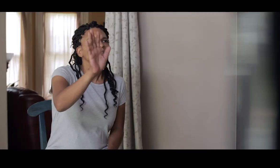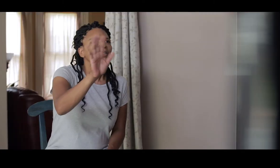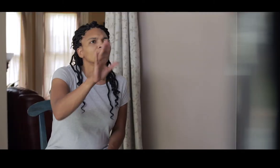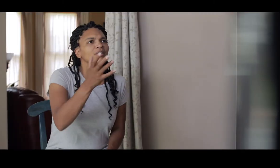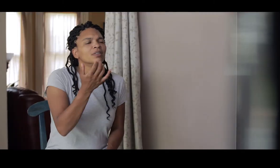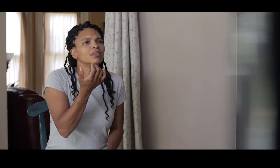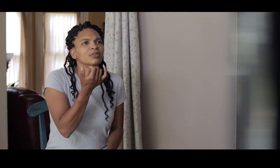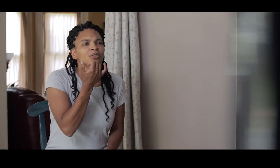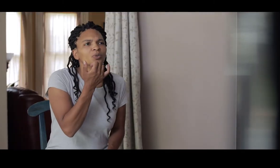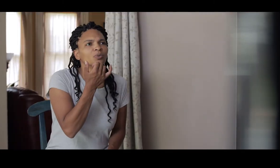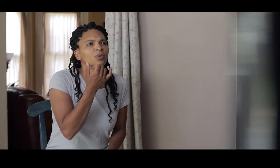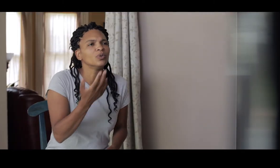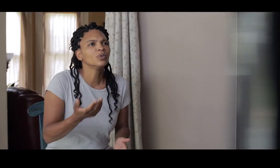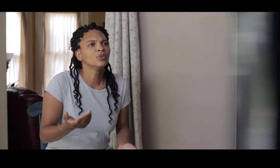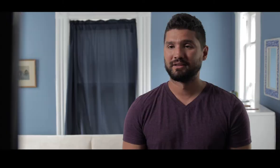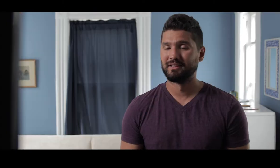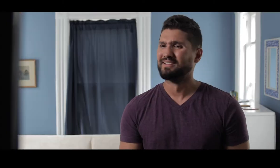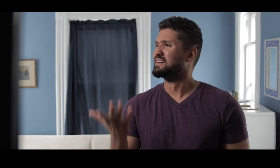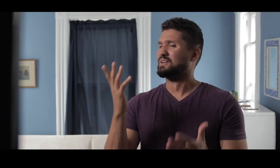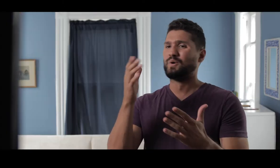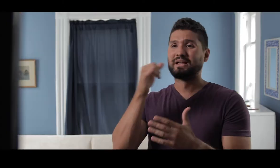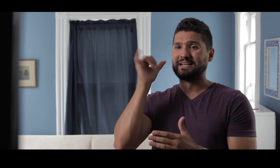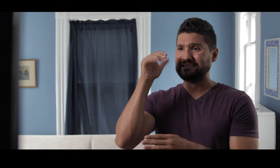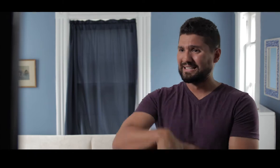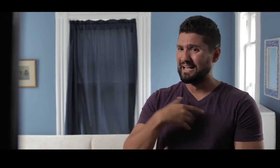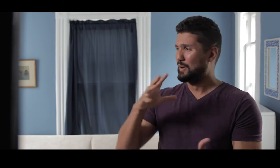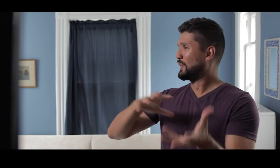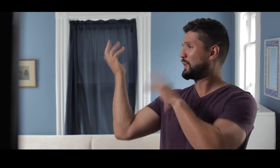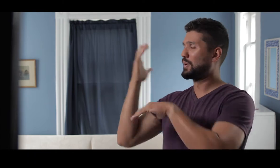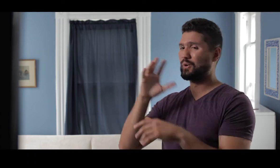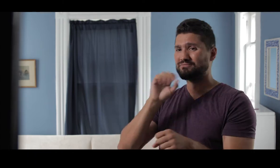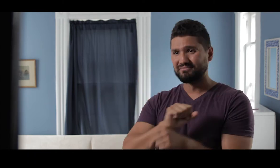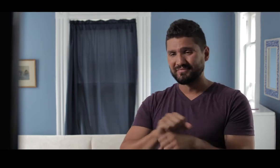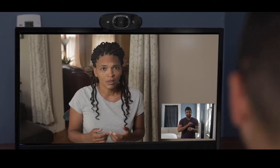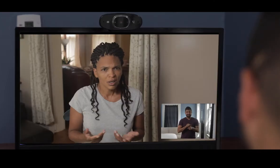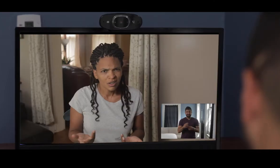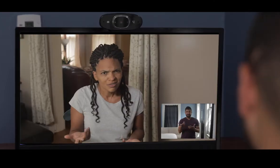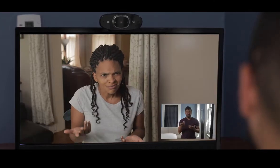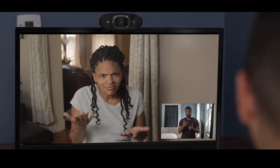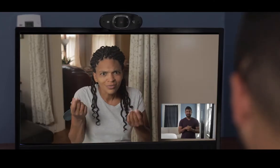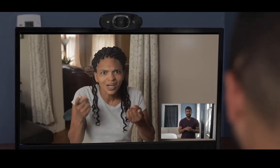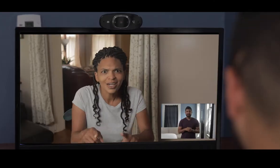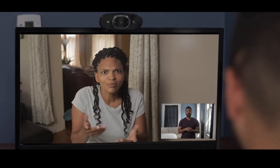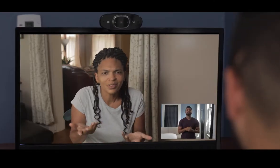Hey, Chris, What’s wrong?! Ugh, last night was a disaster. What happened?